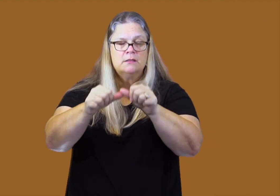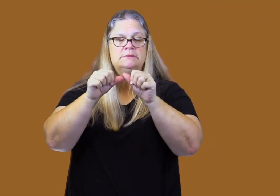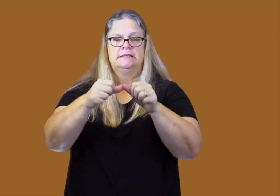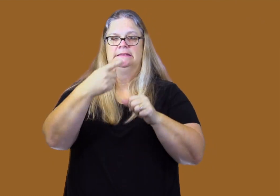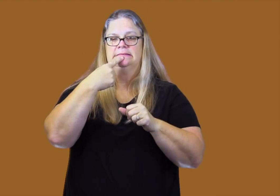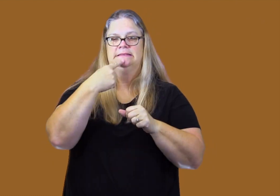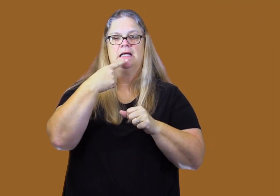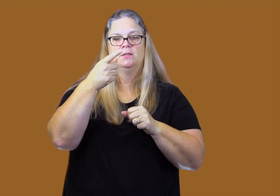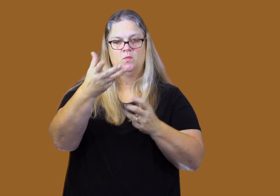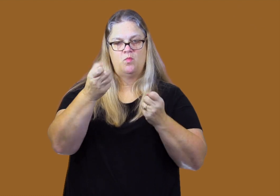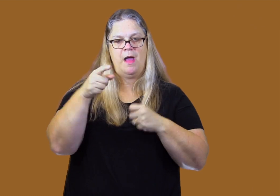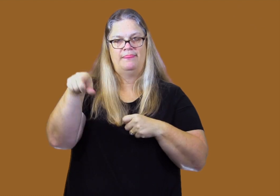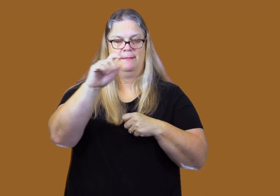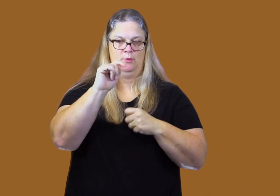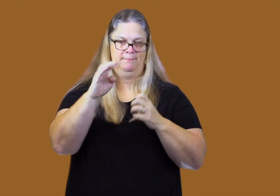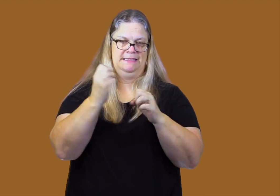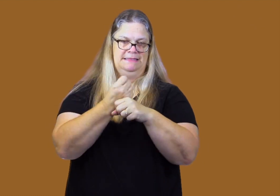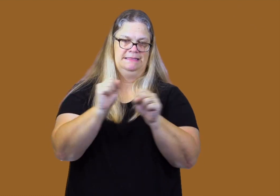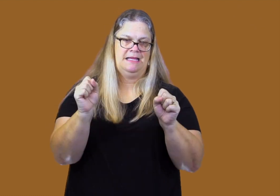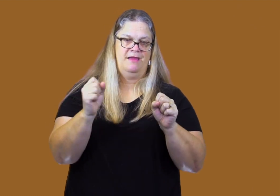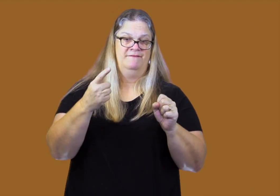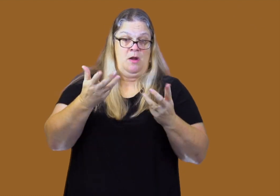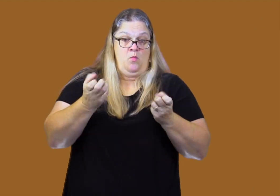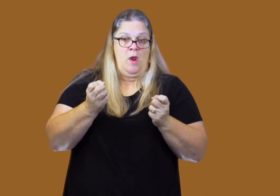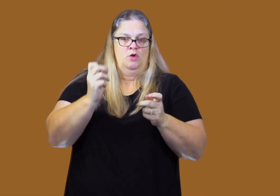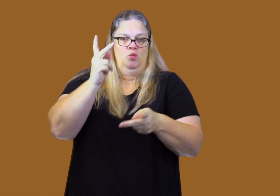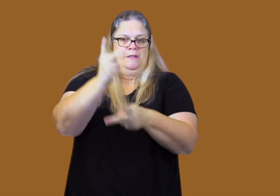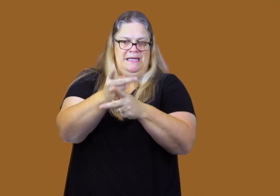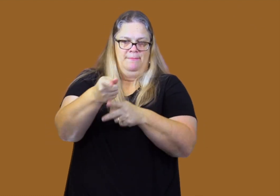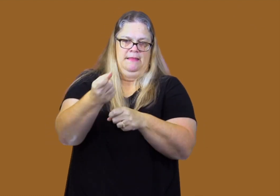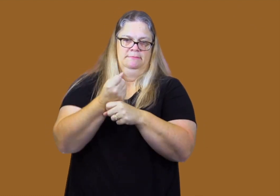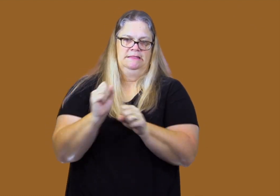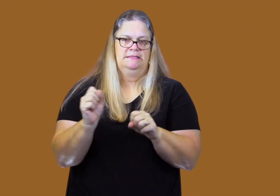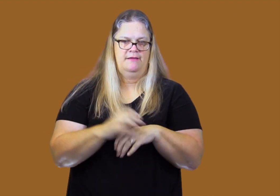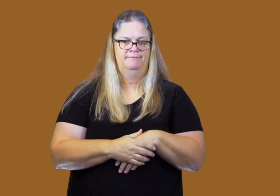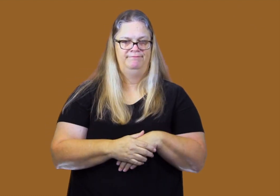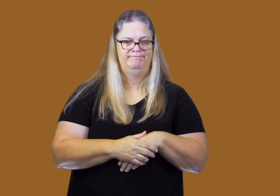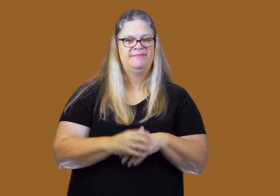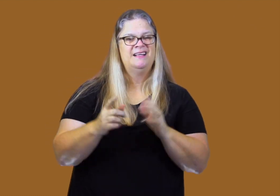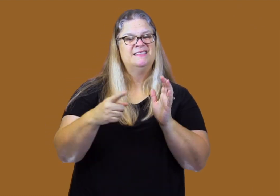Continue to say that you want them to be safe, and you want help keep them safe.